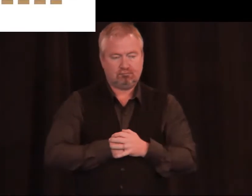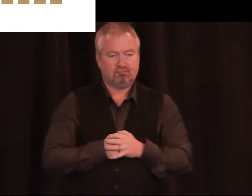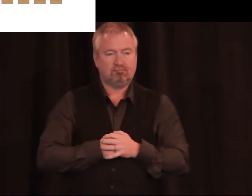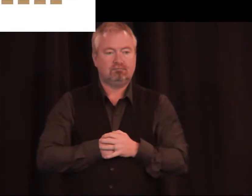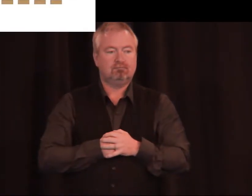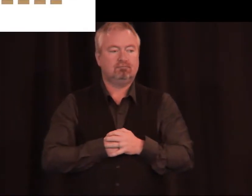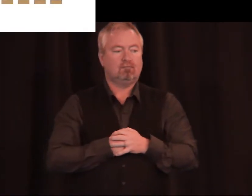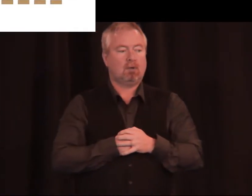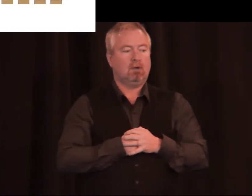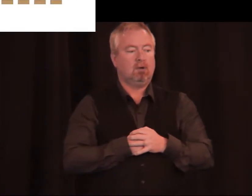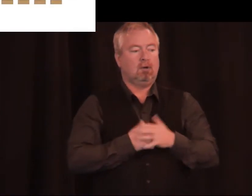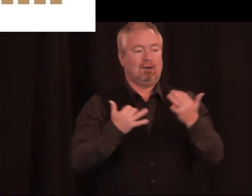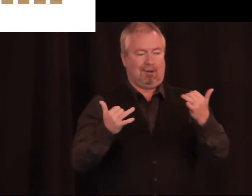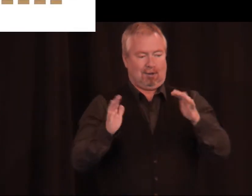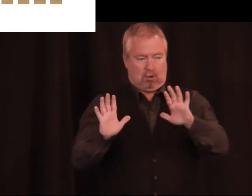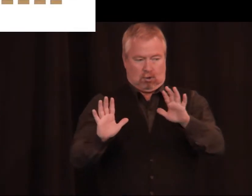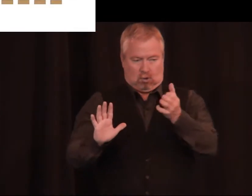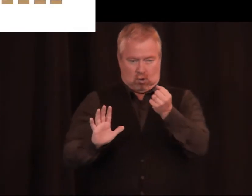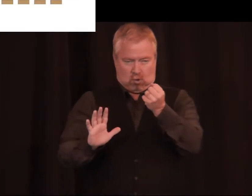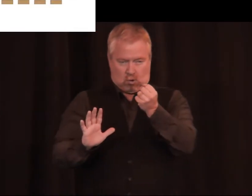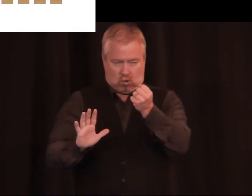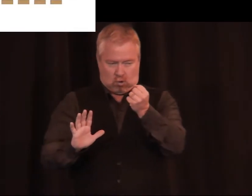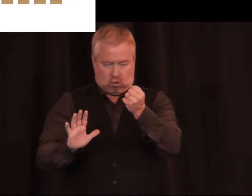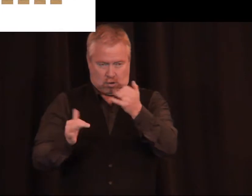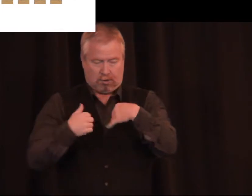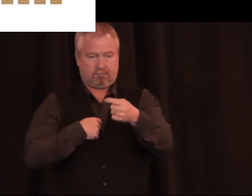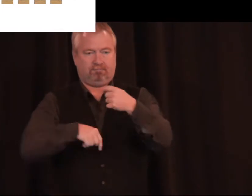But, okay, so here, do you guys have the little scratch-off?